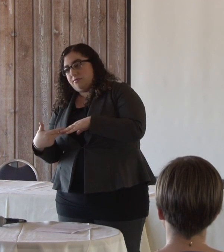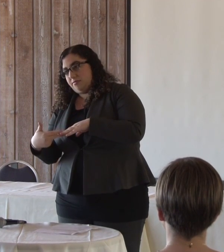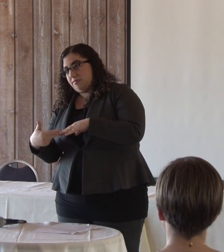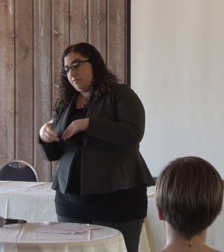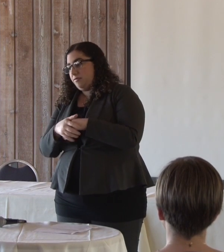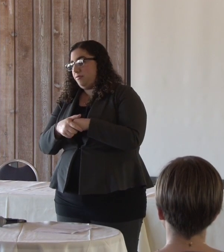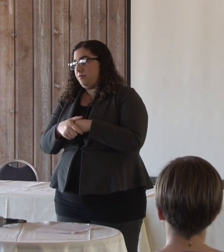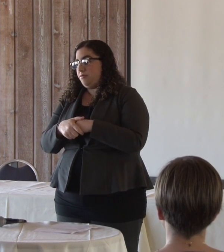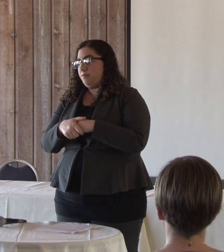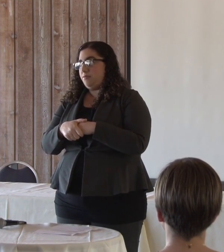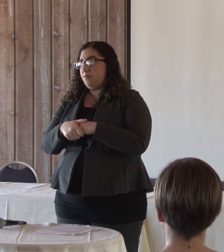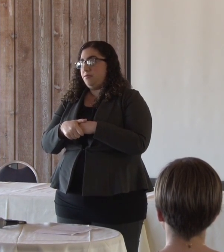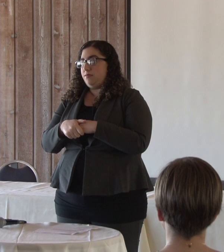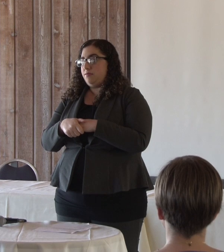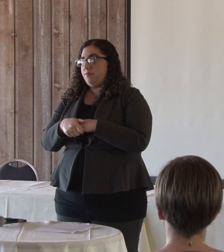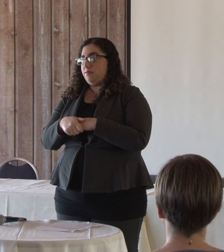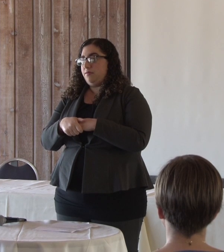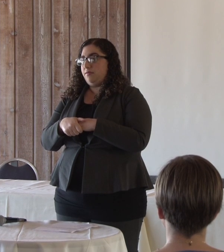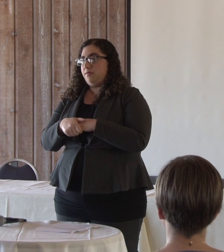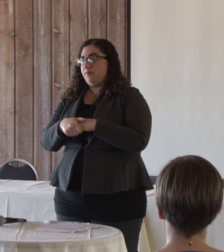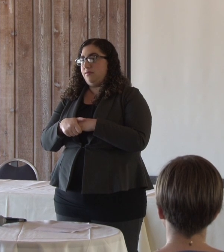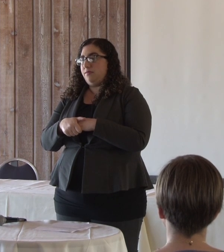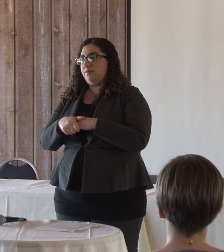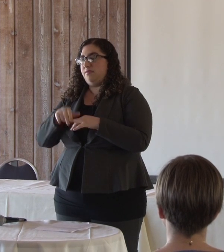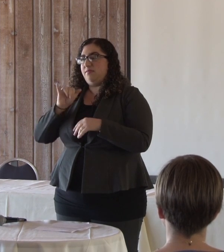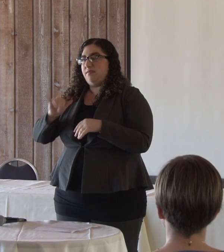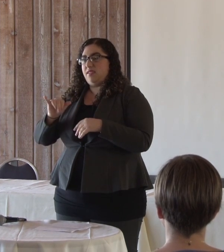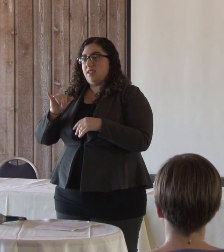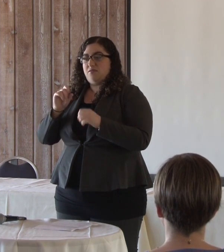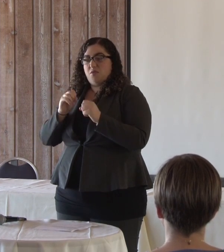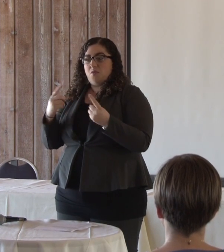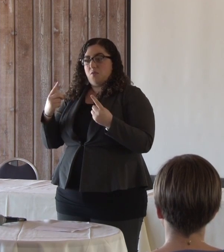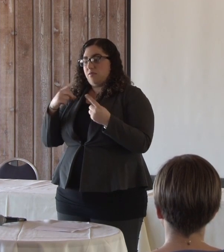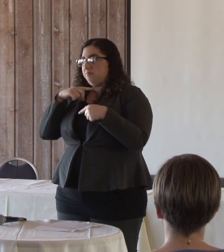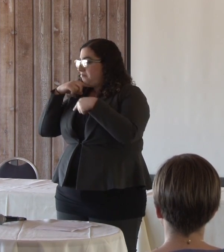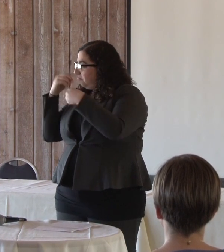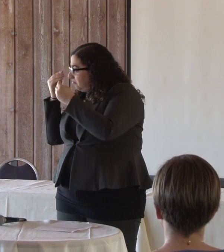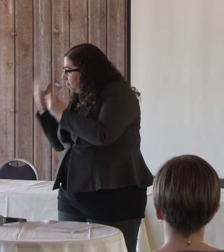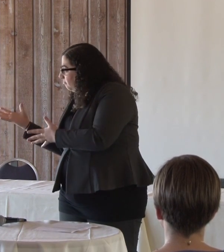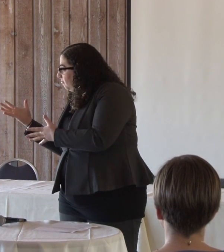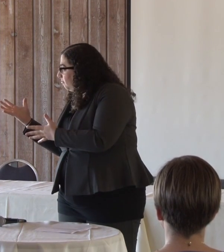was crossing the street and he fell to the ground.